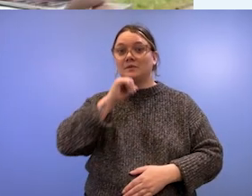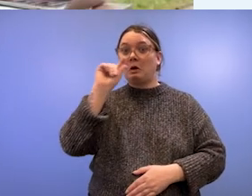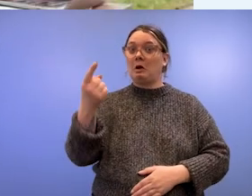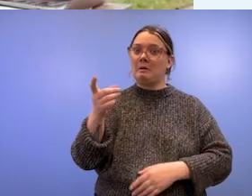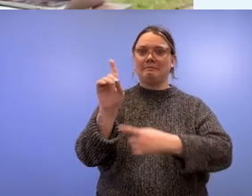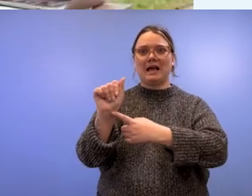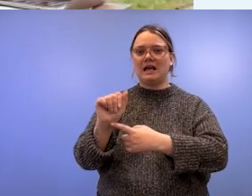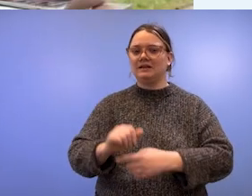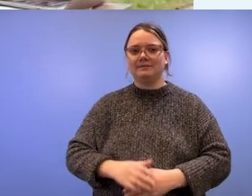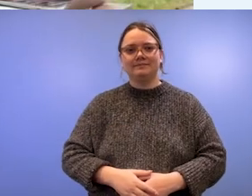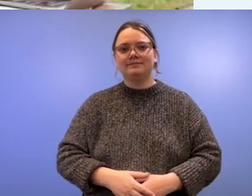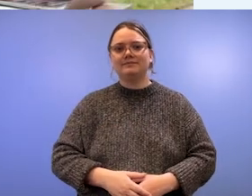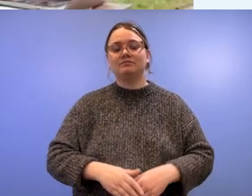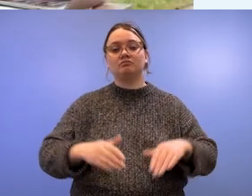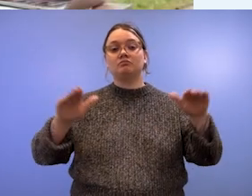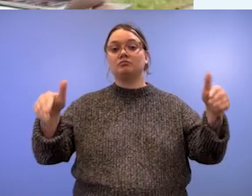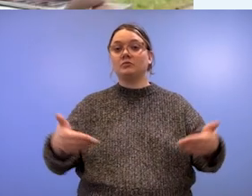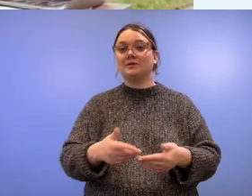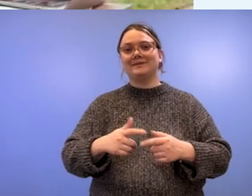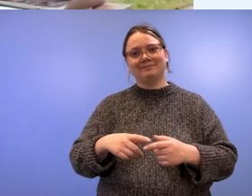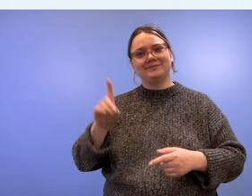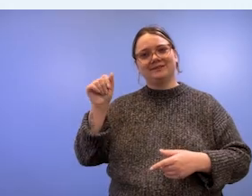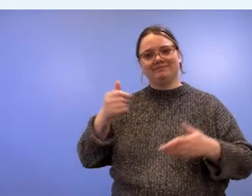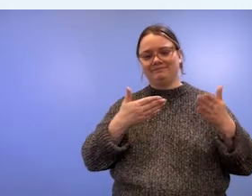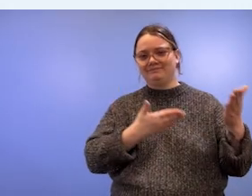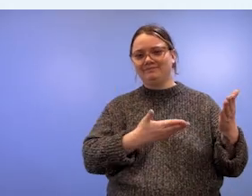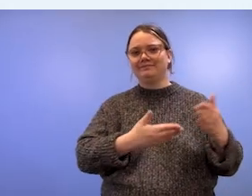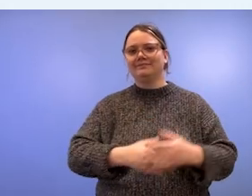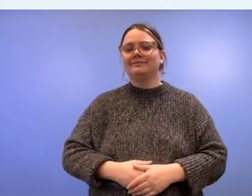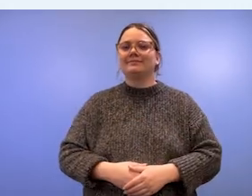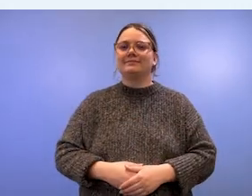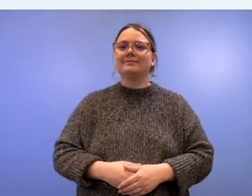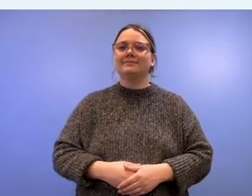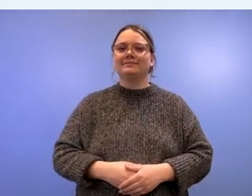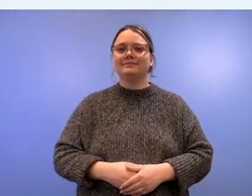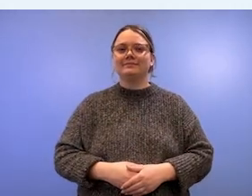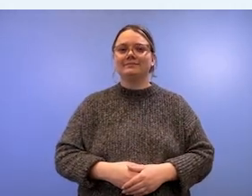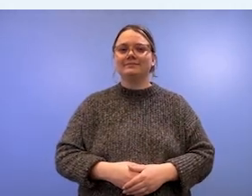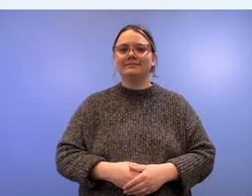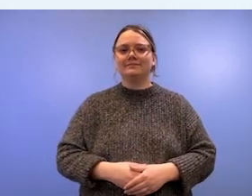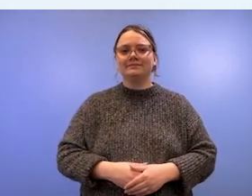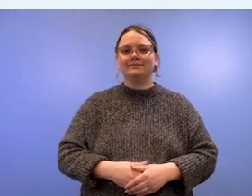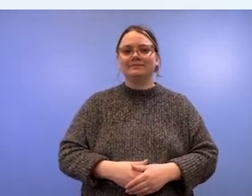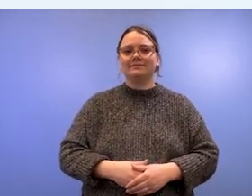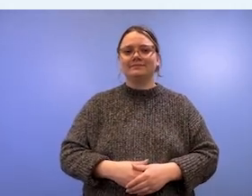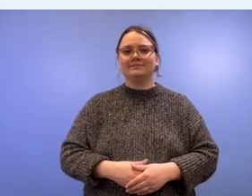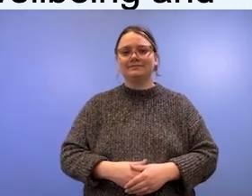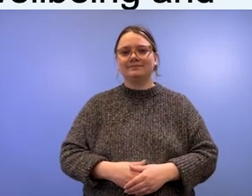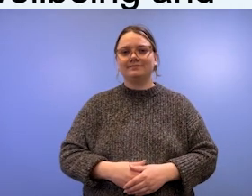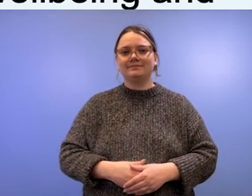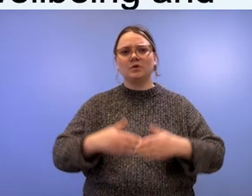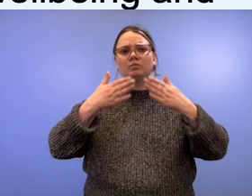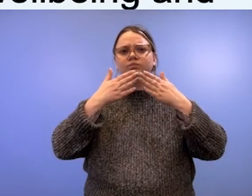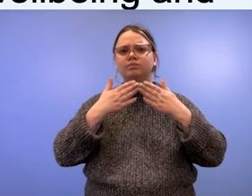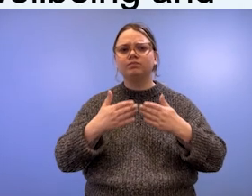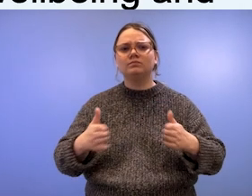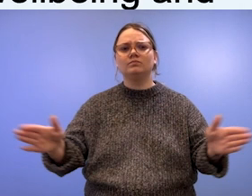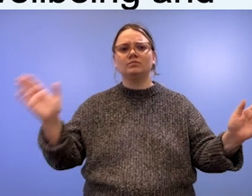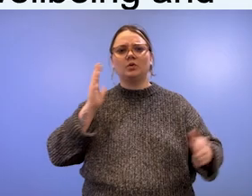not just a person disability. OK, so introduction to disability, so to broaden our understanding of